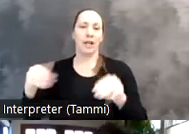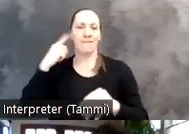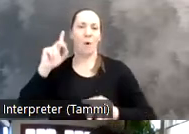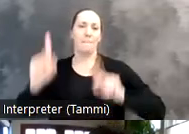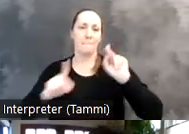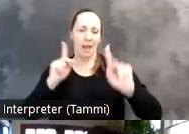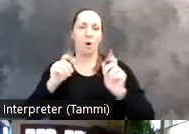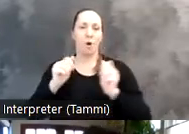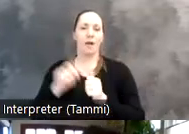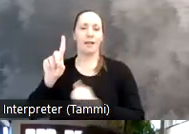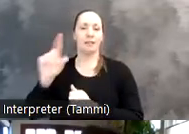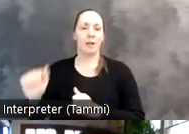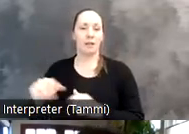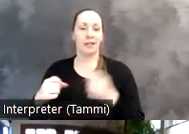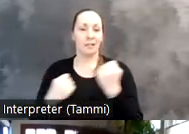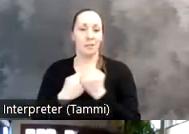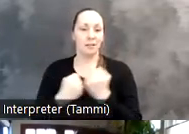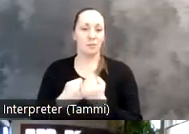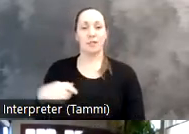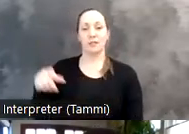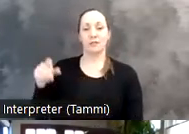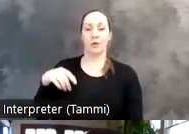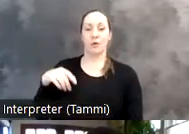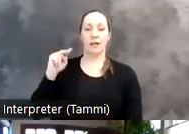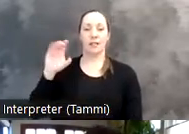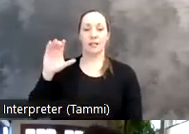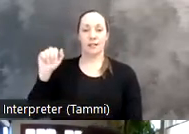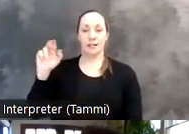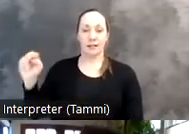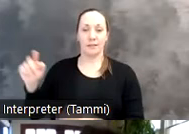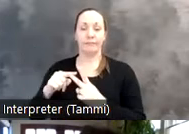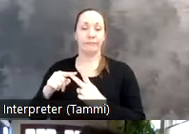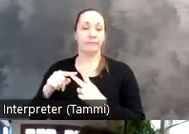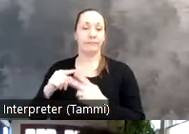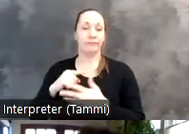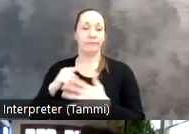CI and neuro tech market for Persons with Disabilities and it is sponsor